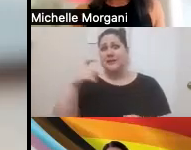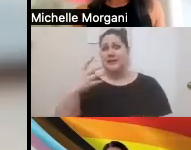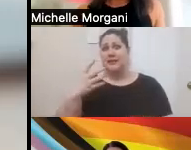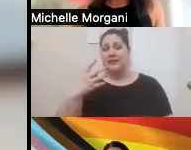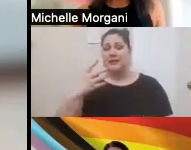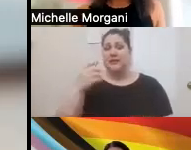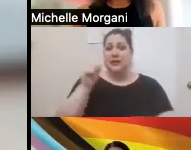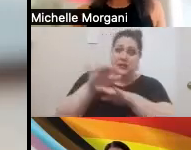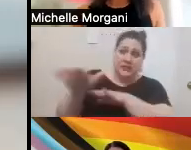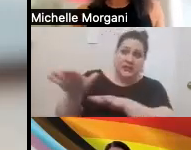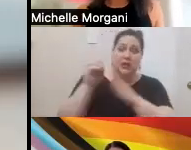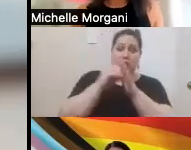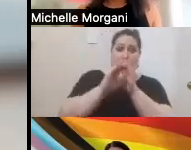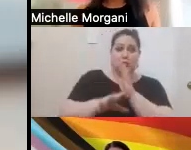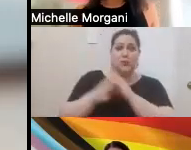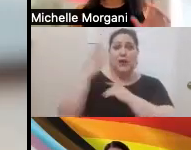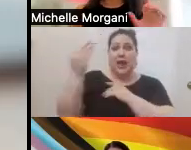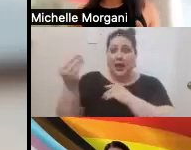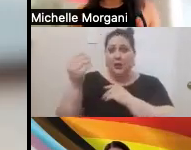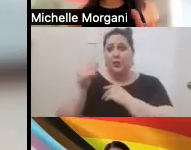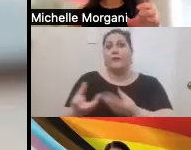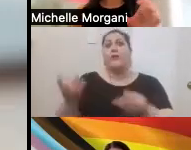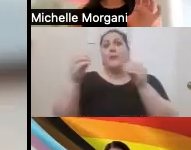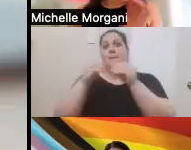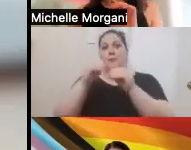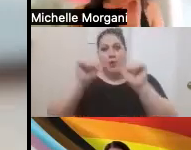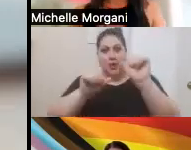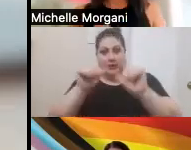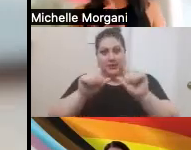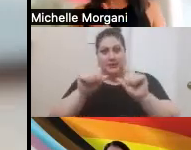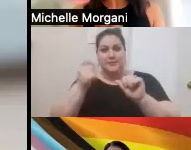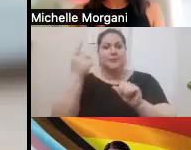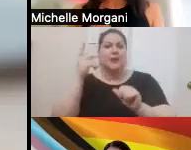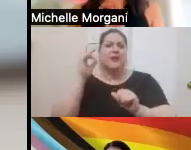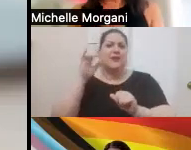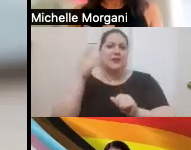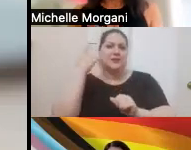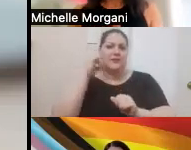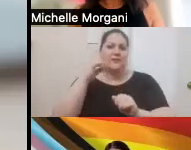And it's really again to connect the technology to their specific academic requirements.